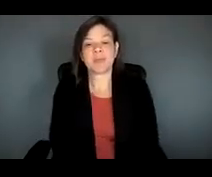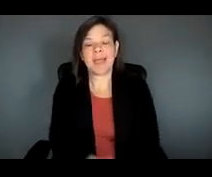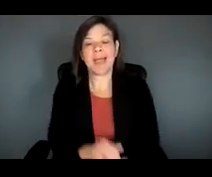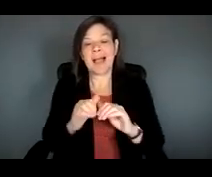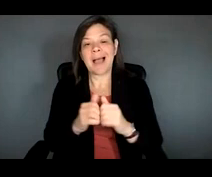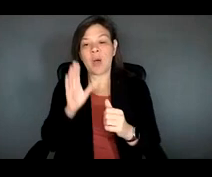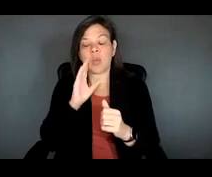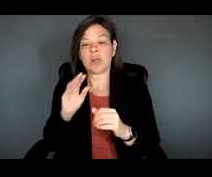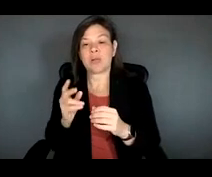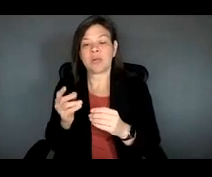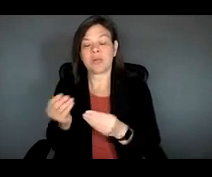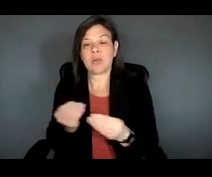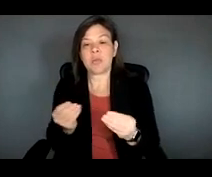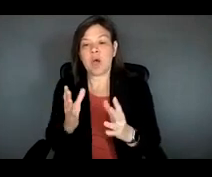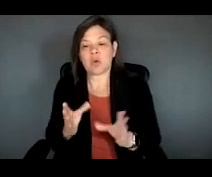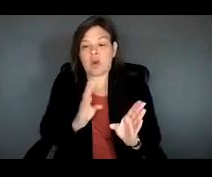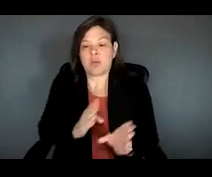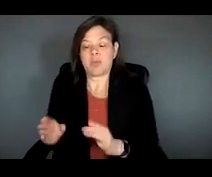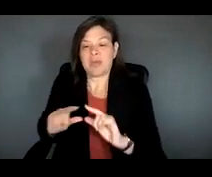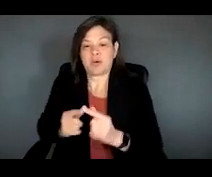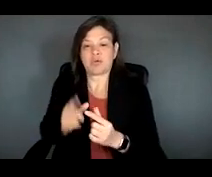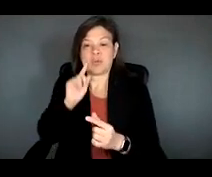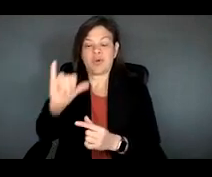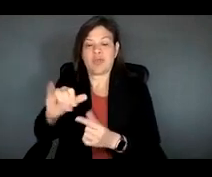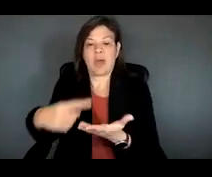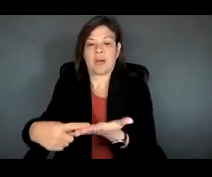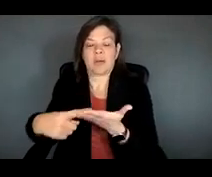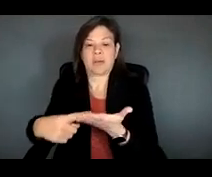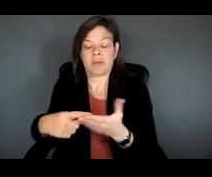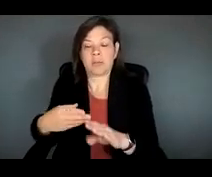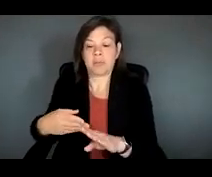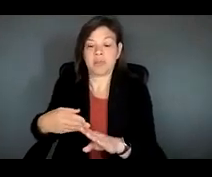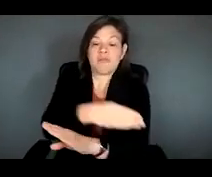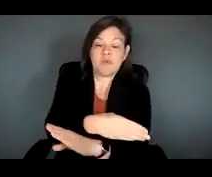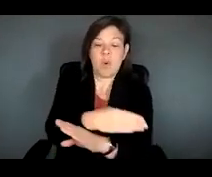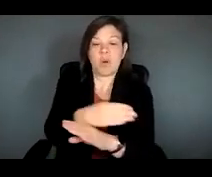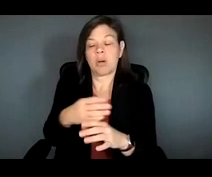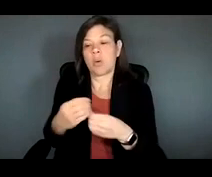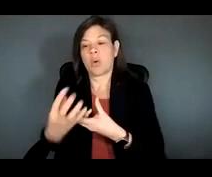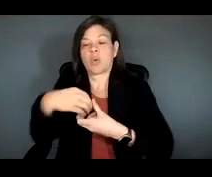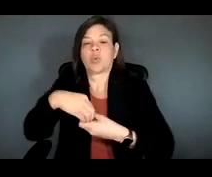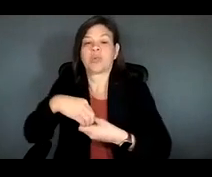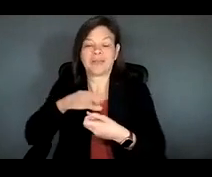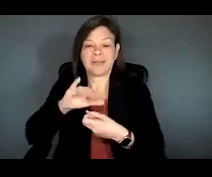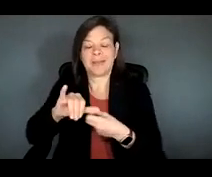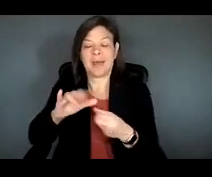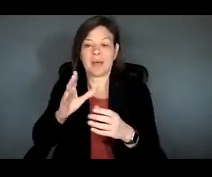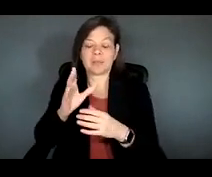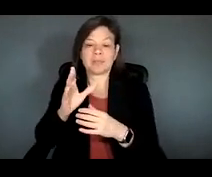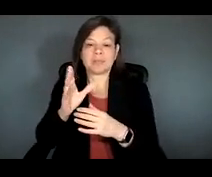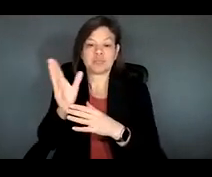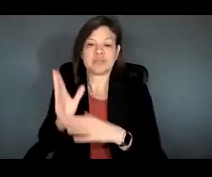prepare the group for the conversation? Either before hand or in the presentation time, how